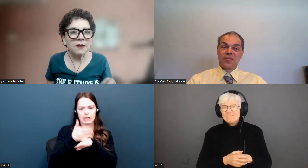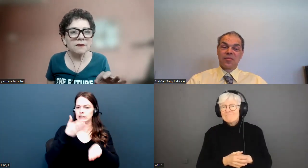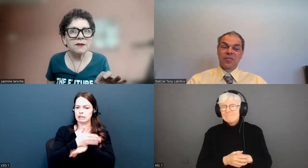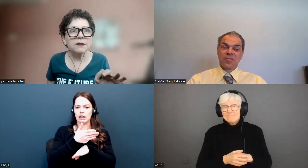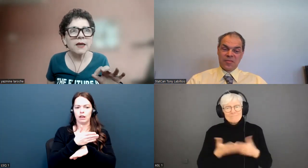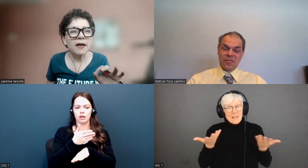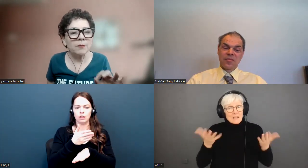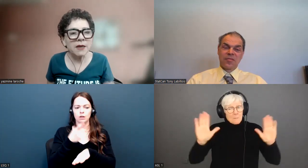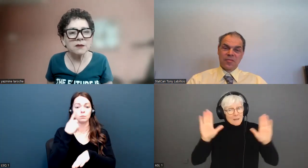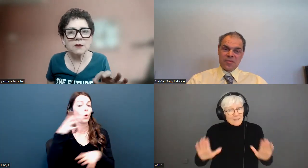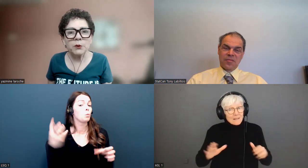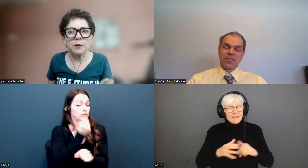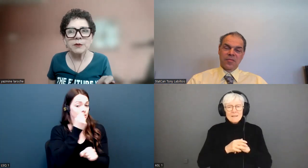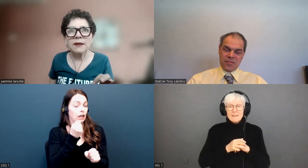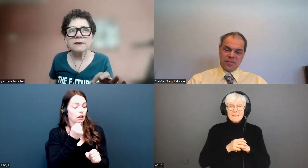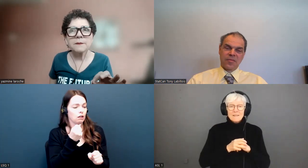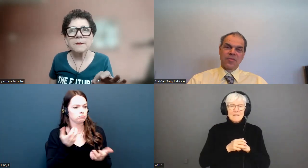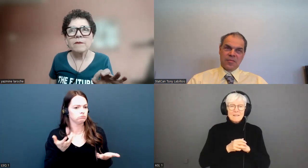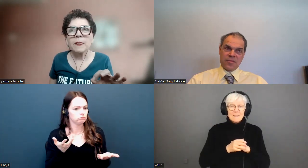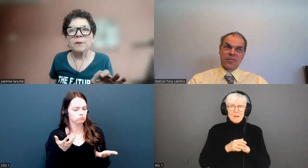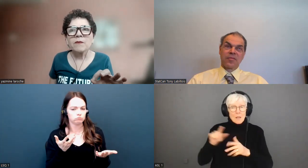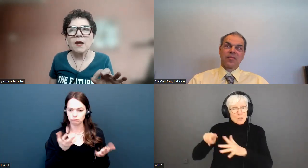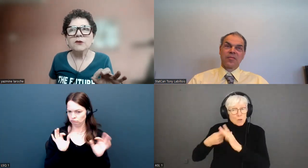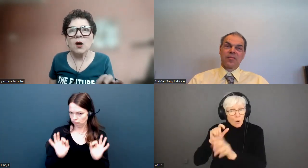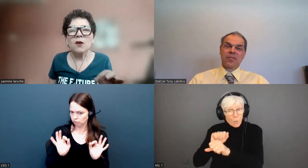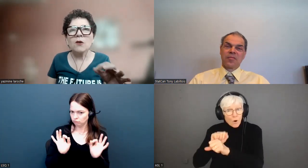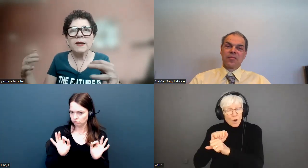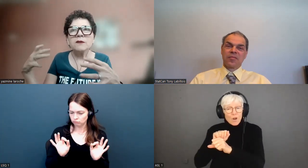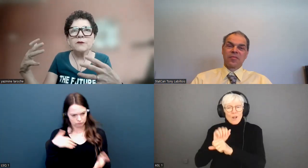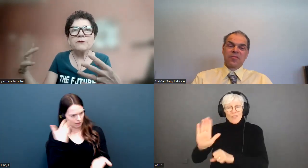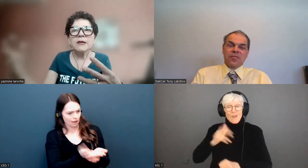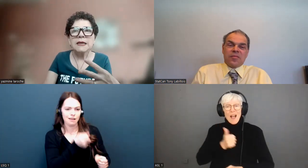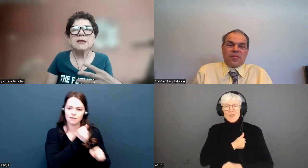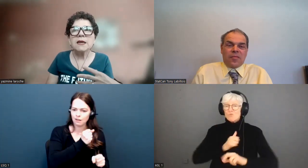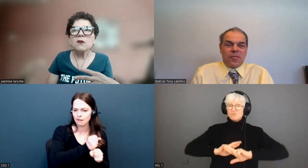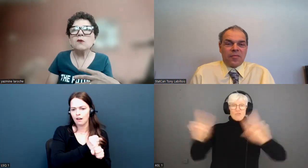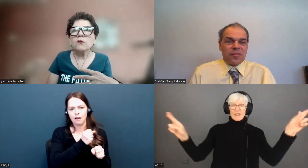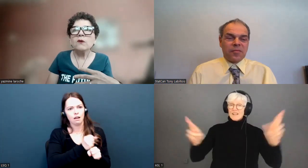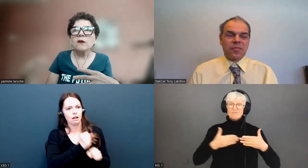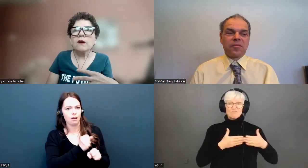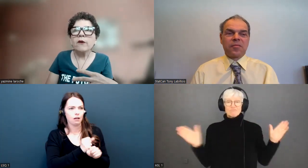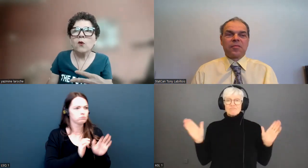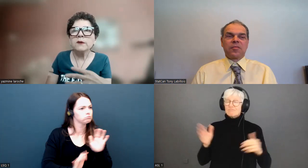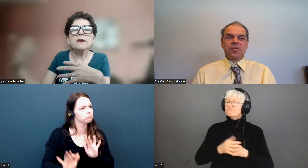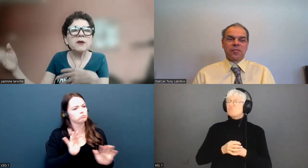thing to come into the workplace not already not feeling that you are only going to be